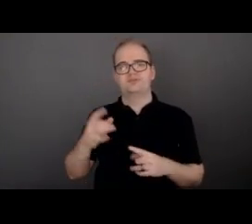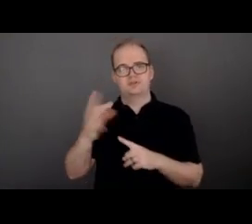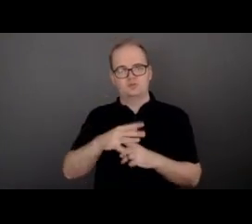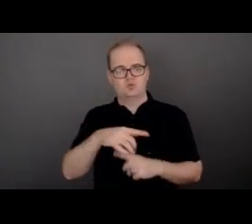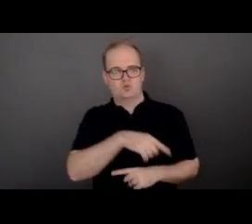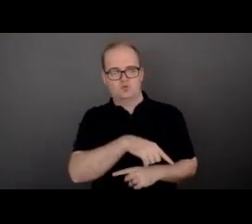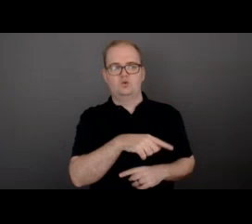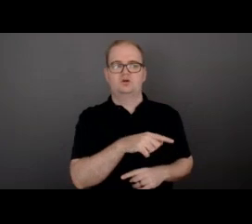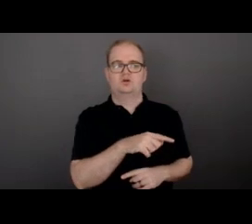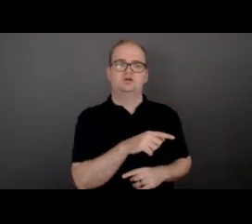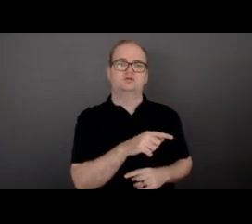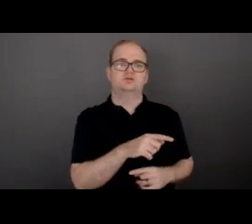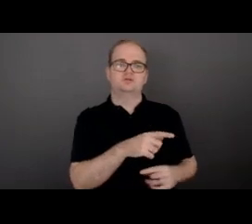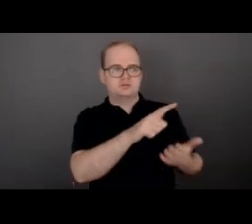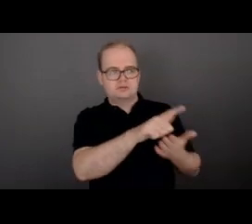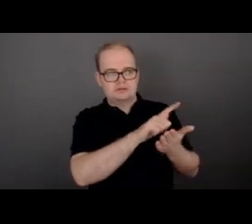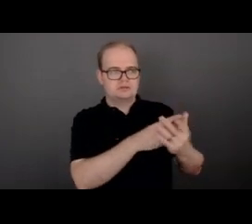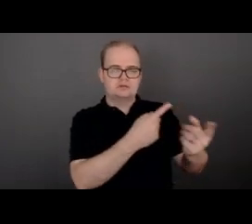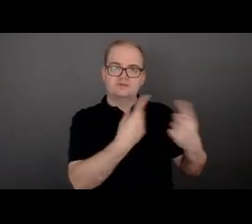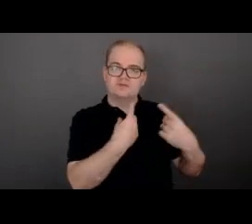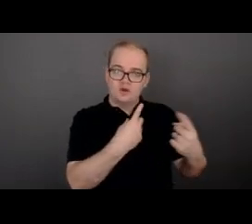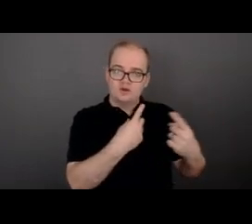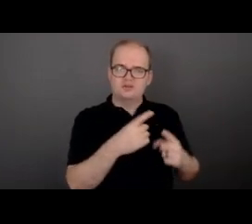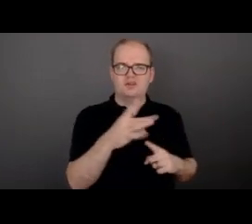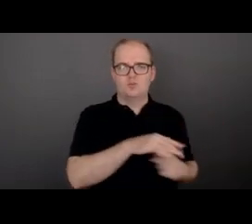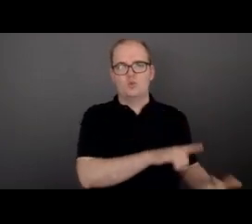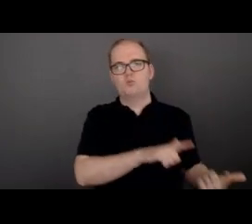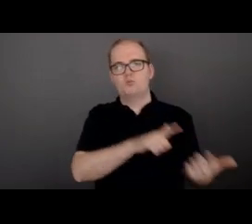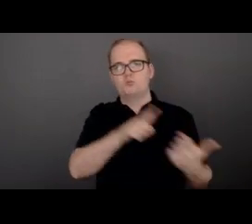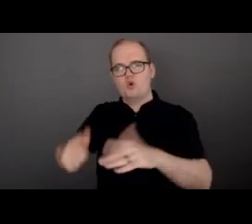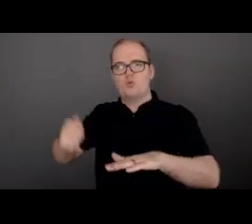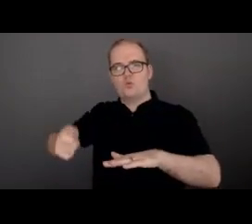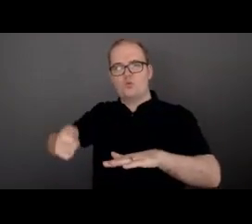Important for them to go to court so they can participate in the matter so orders aren't